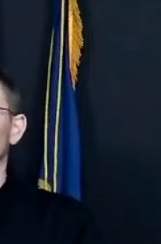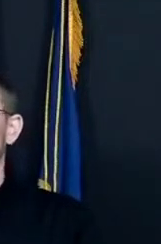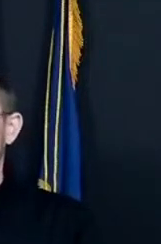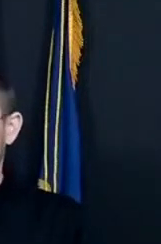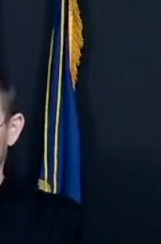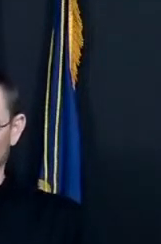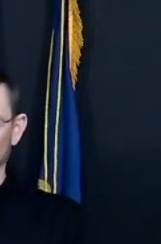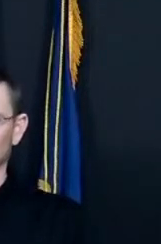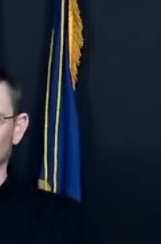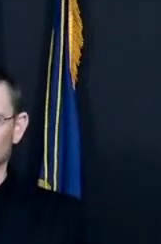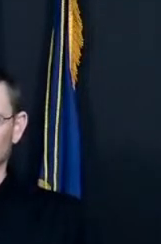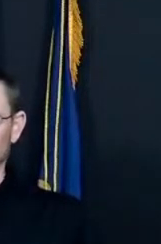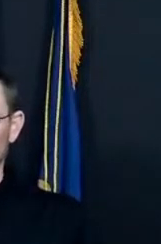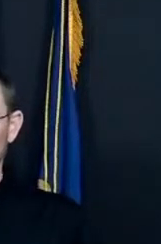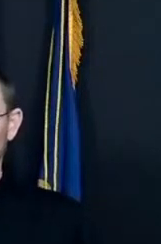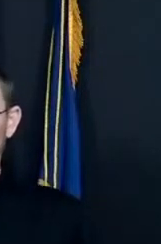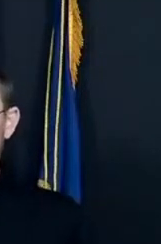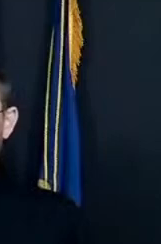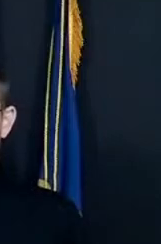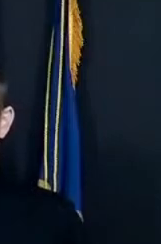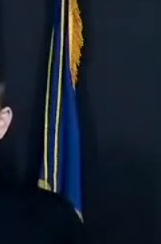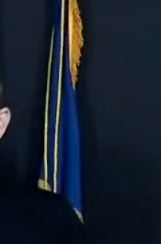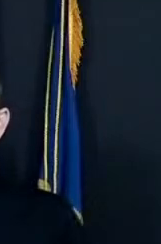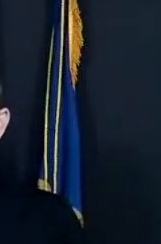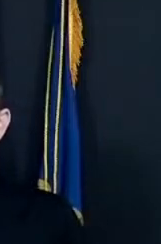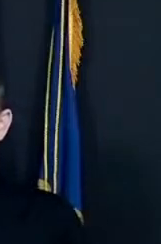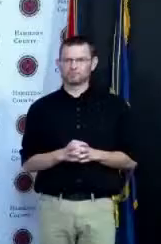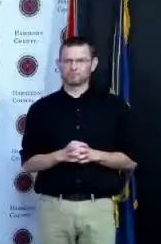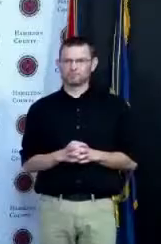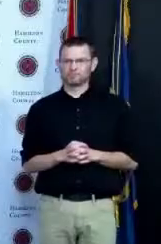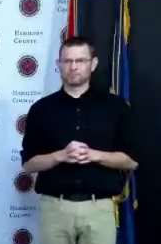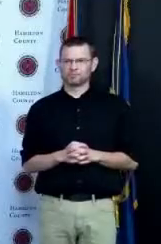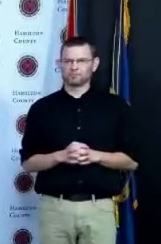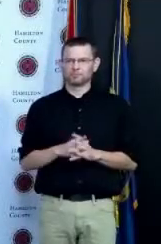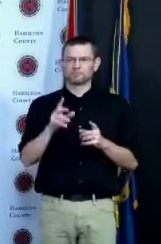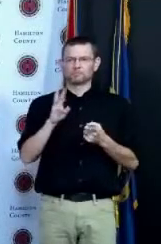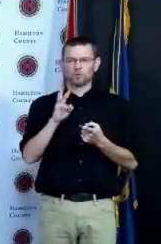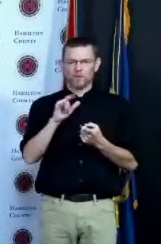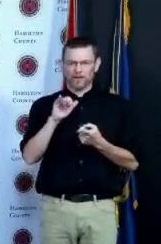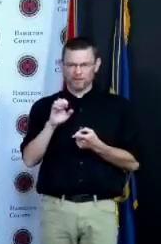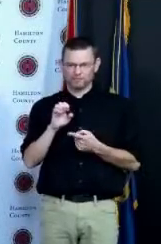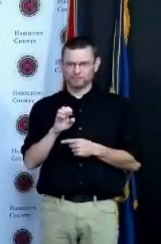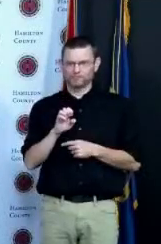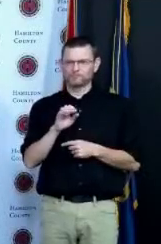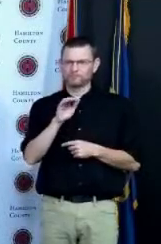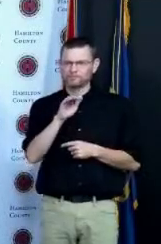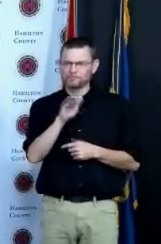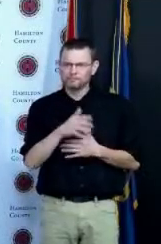can I ask great question assuming we have 430,000 or so vaccinated and assuming there's about